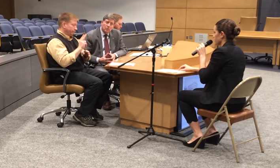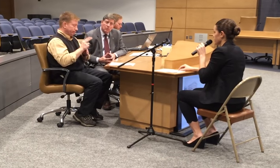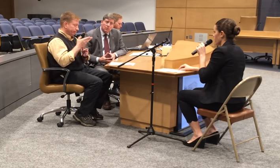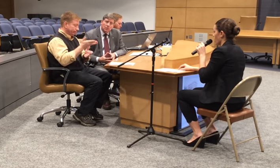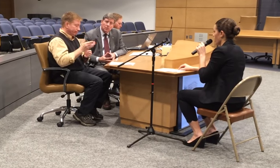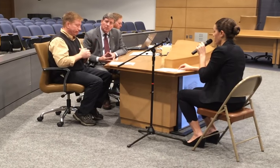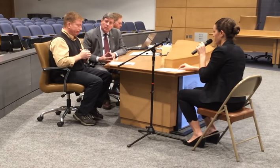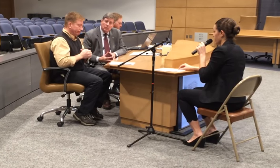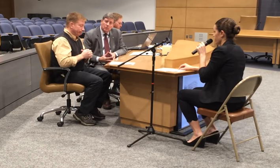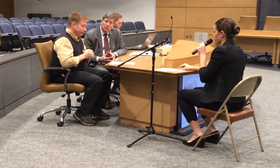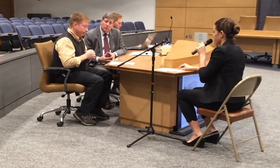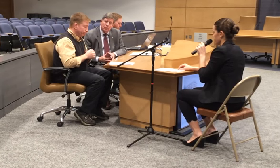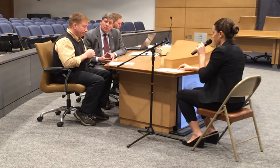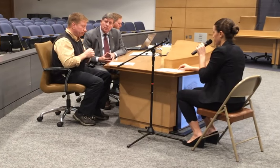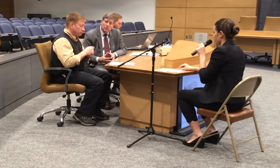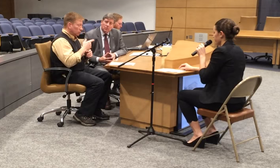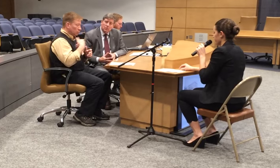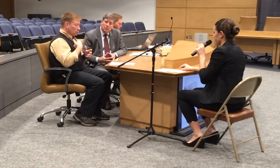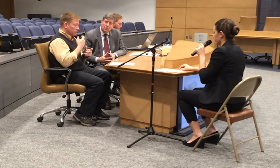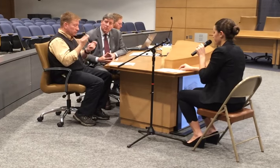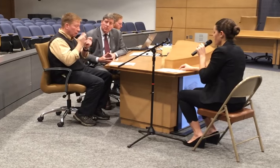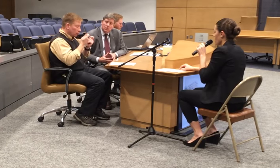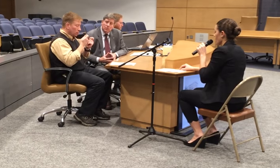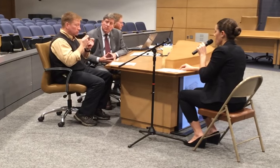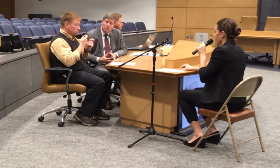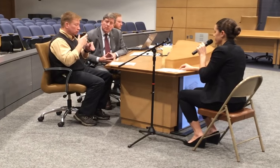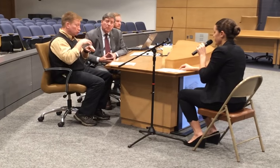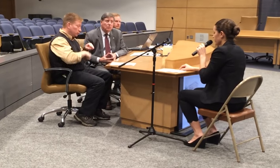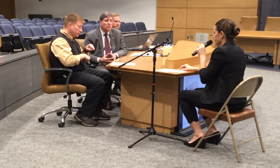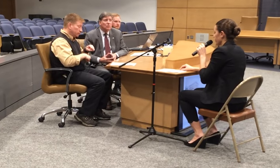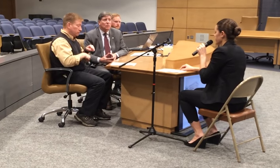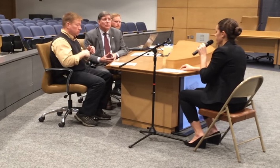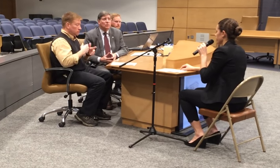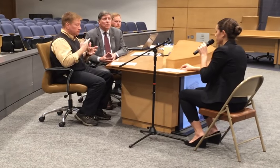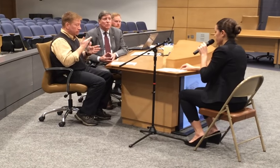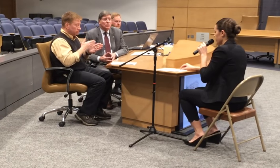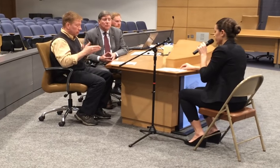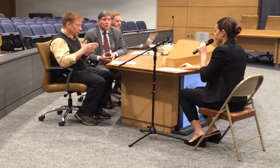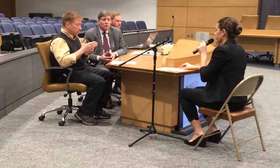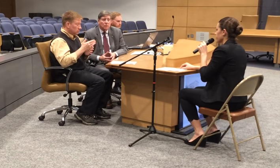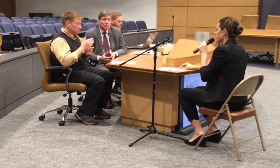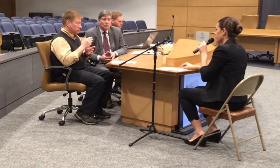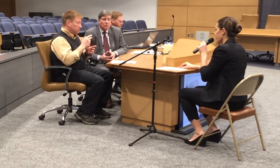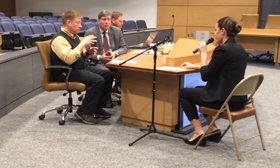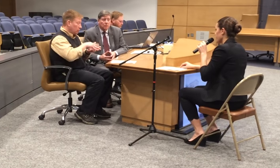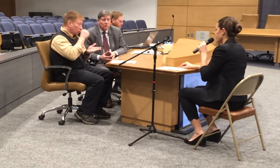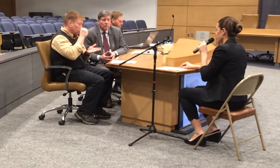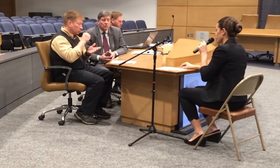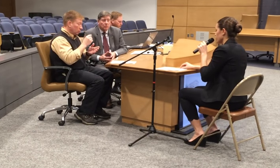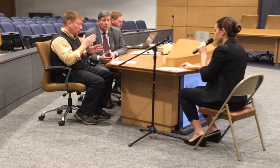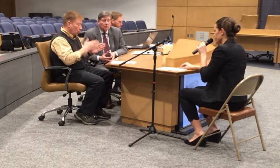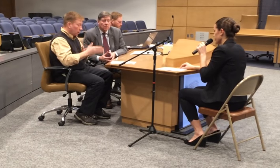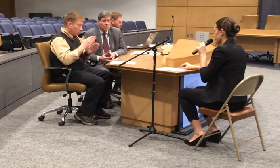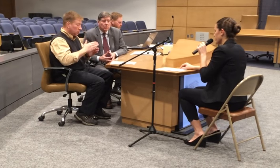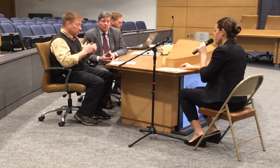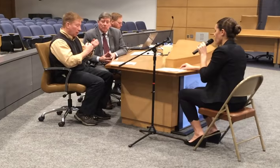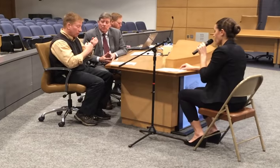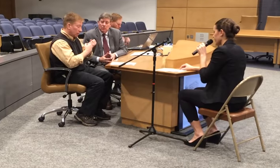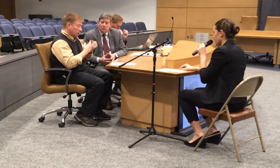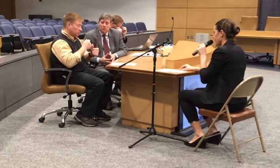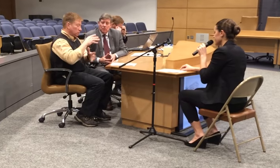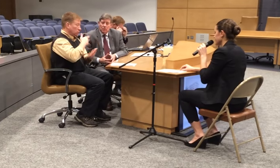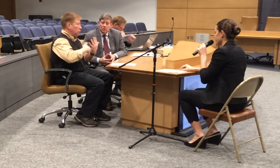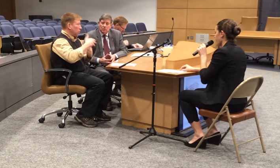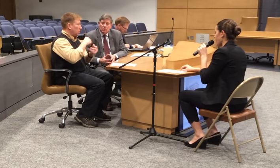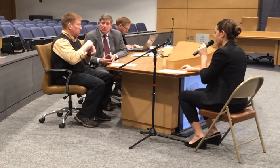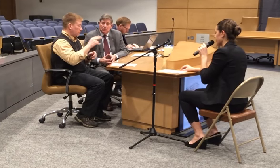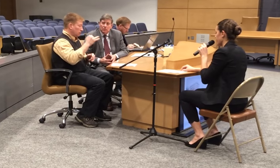We celebrate, grieve, plan, learn, organize, advocate and socialize in this historic site.